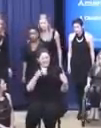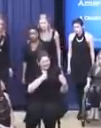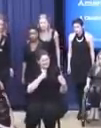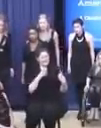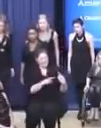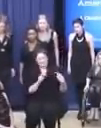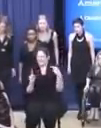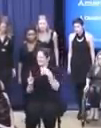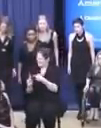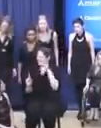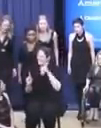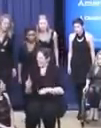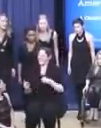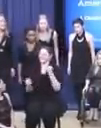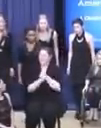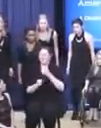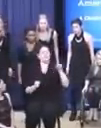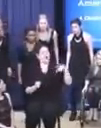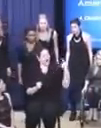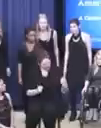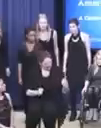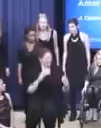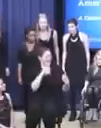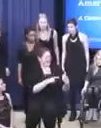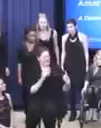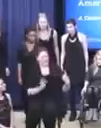Love him as she can love only him.